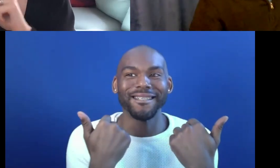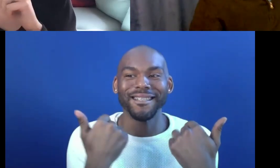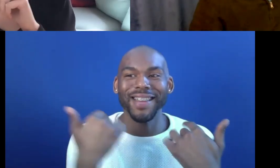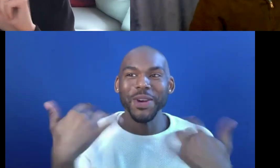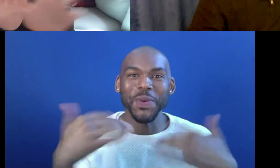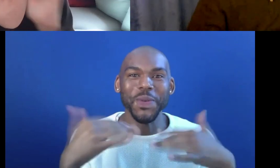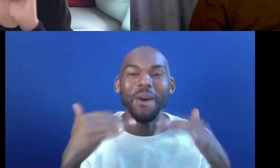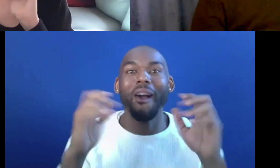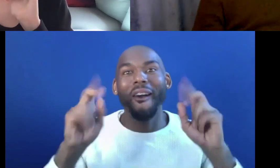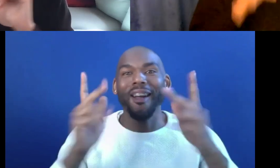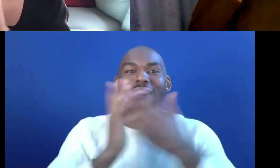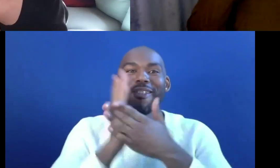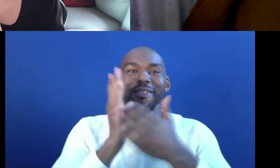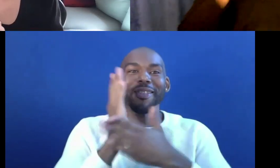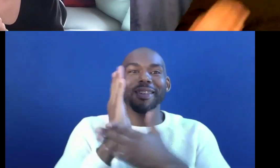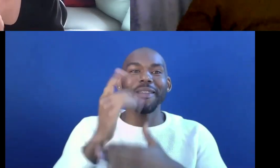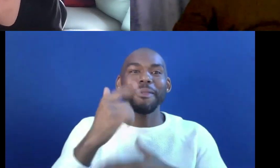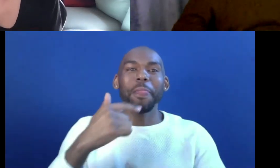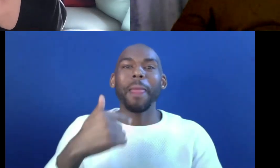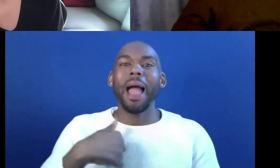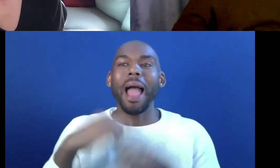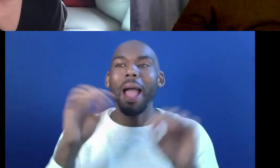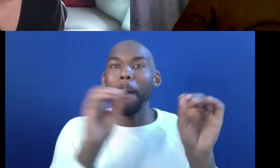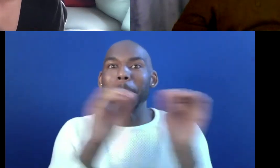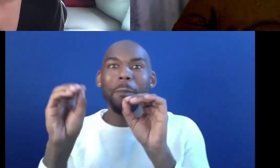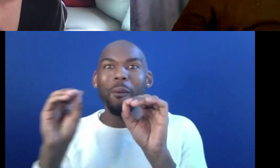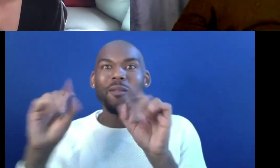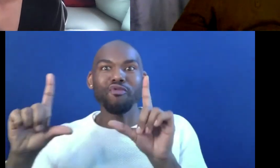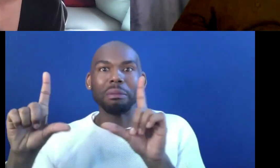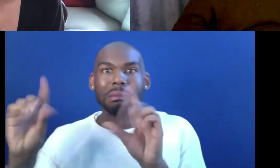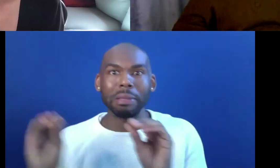all right and i'll move myself out of the top corner after i read this question i'm sorry